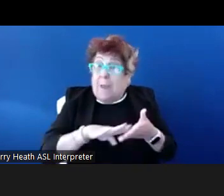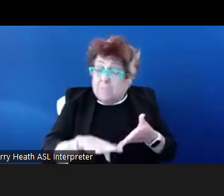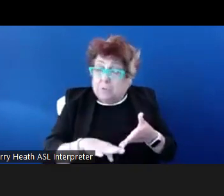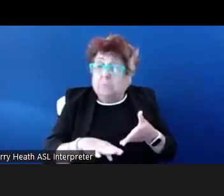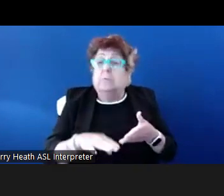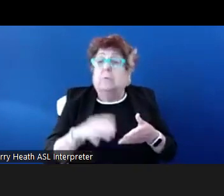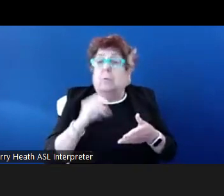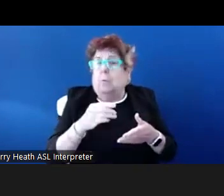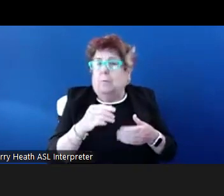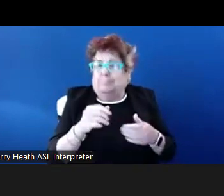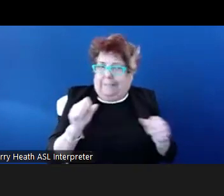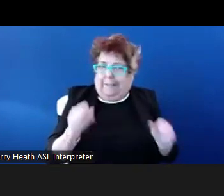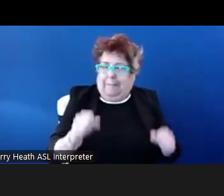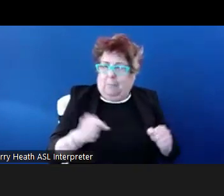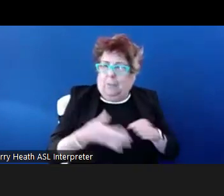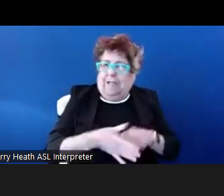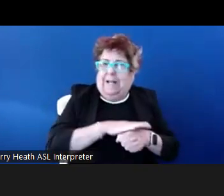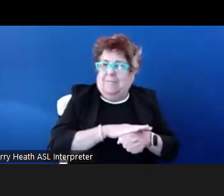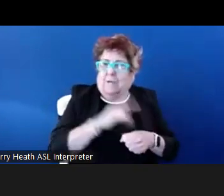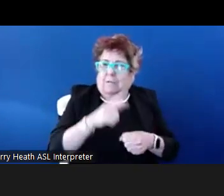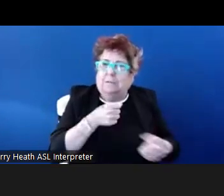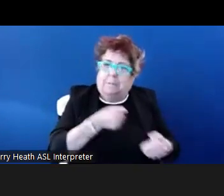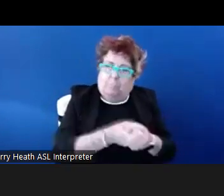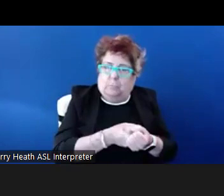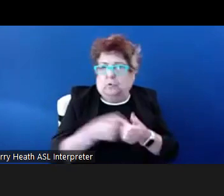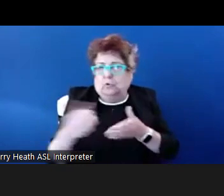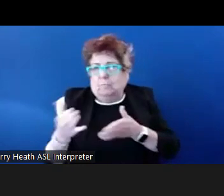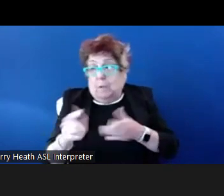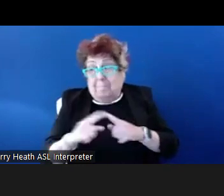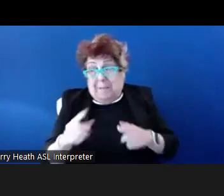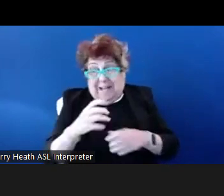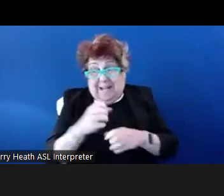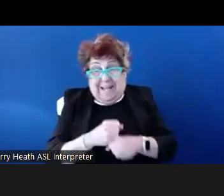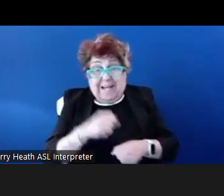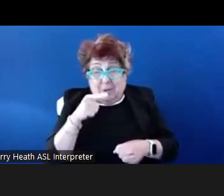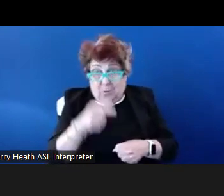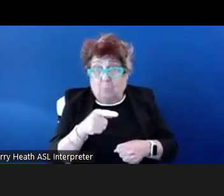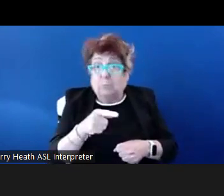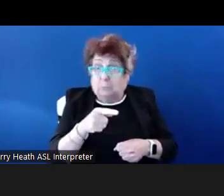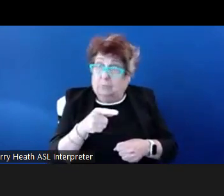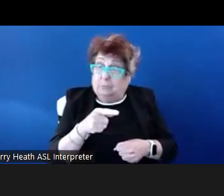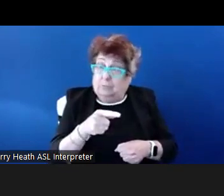related supports and services. But really obtaining those neighbors are state plan amendments, that's just the first set. The next step